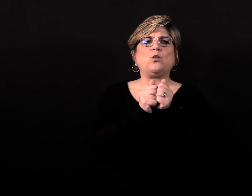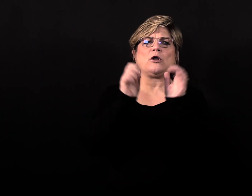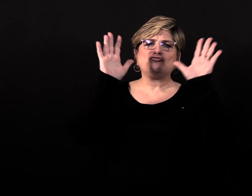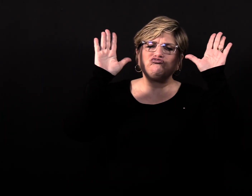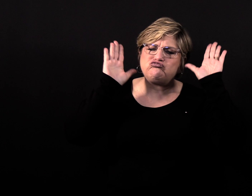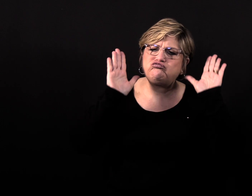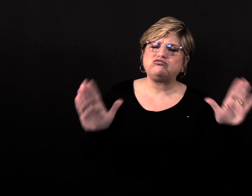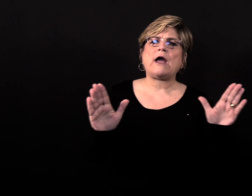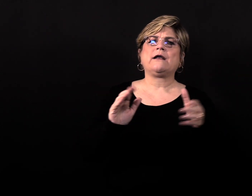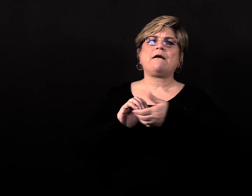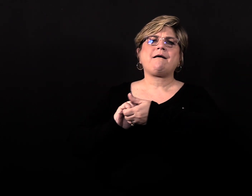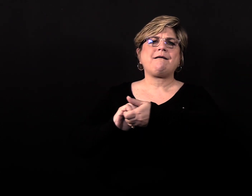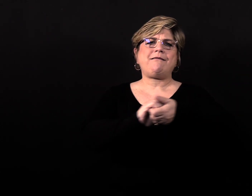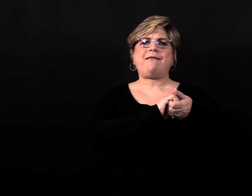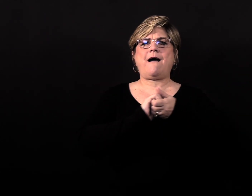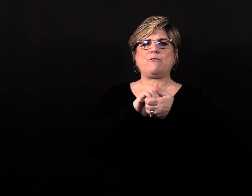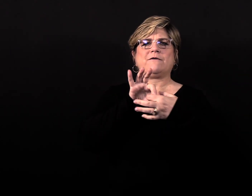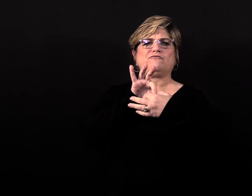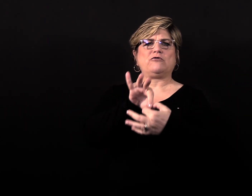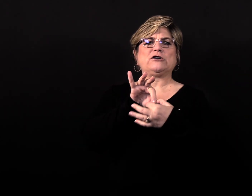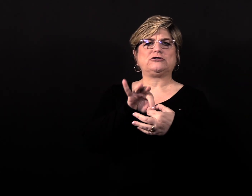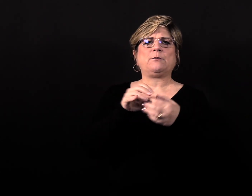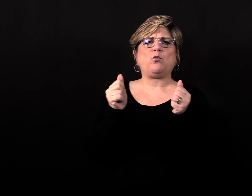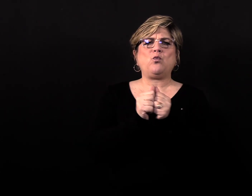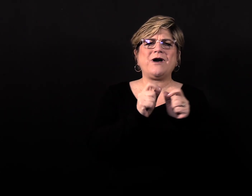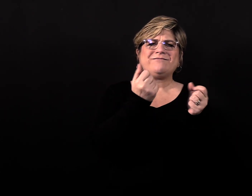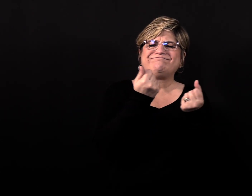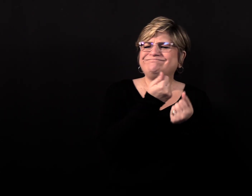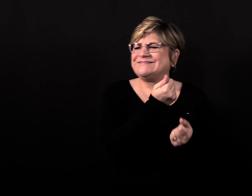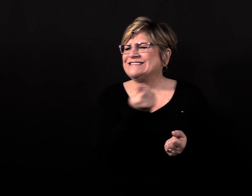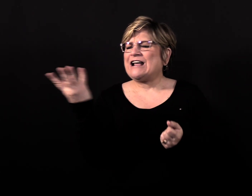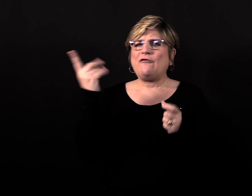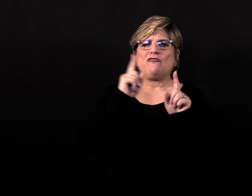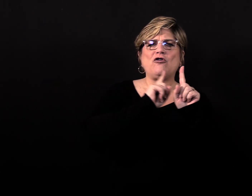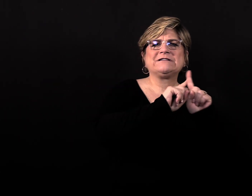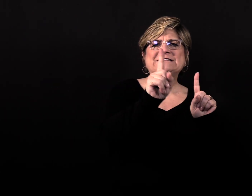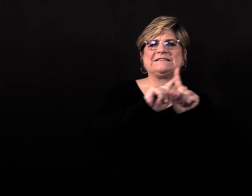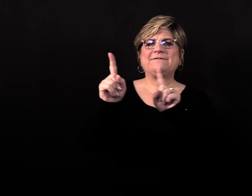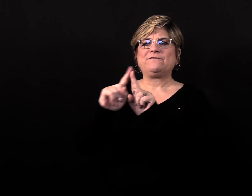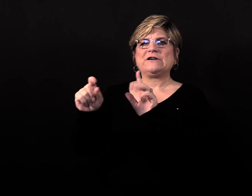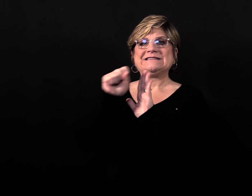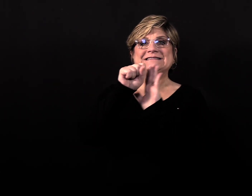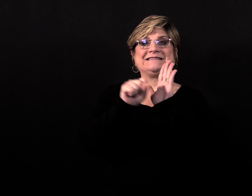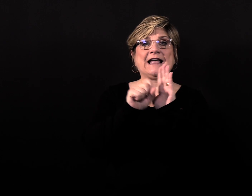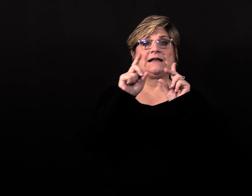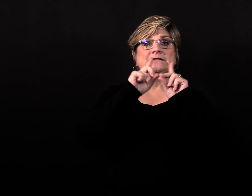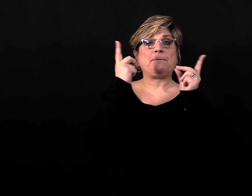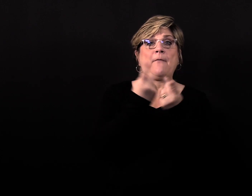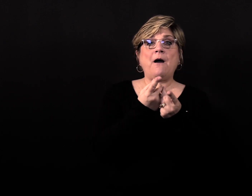great collaborative relationship with several different state departments, such as the Minnesota